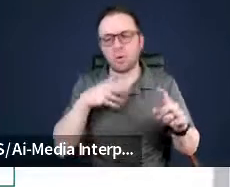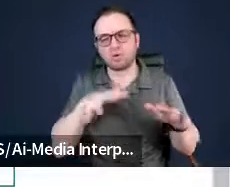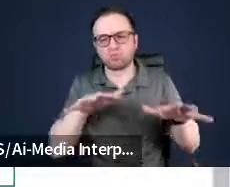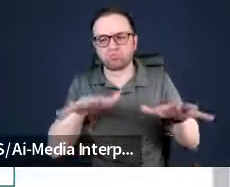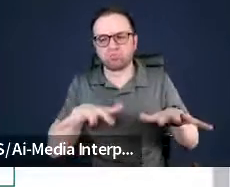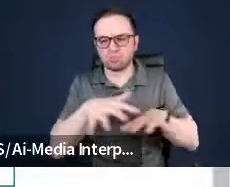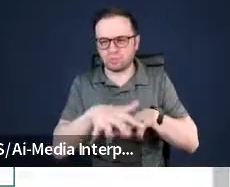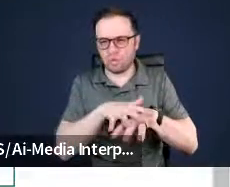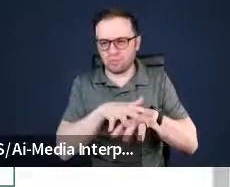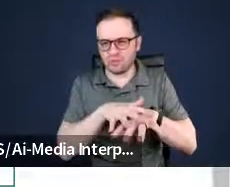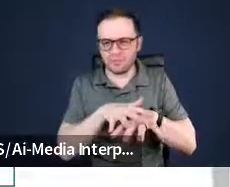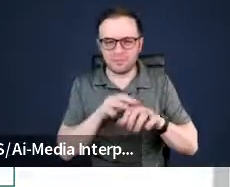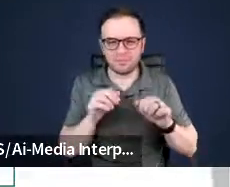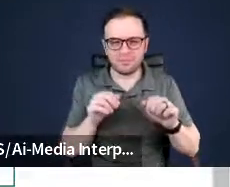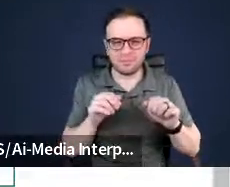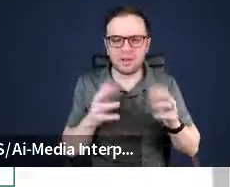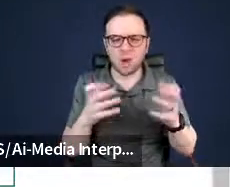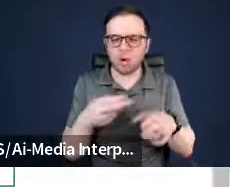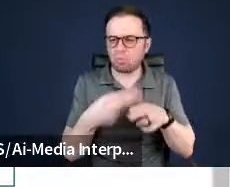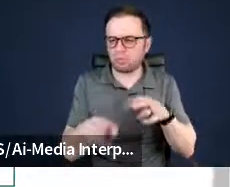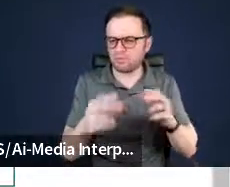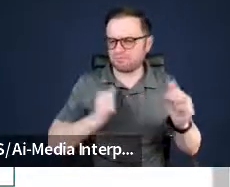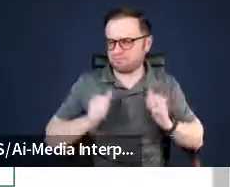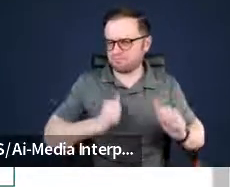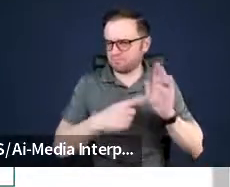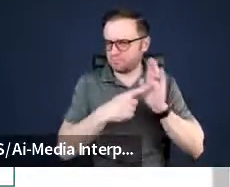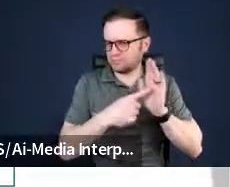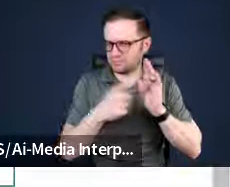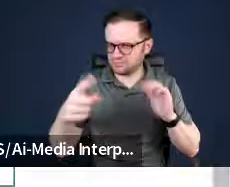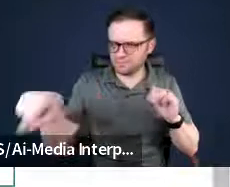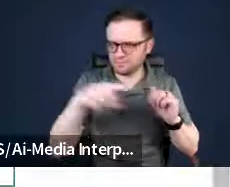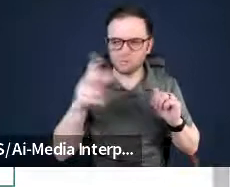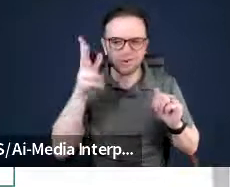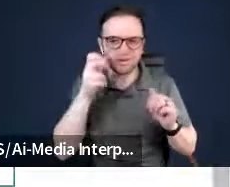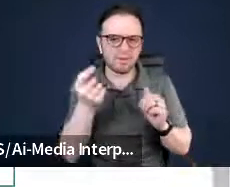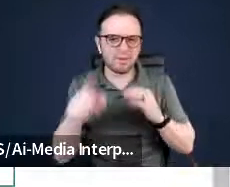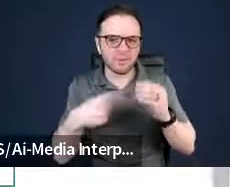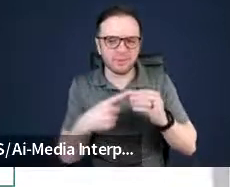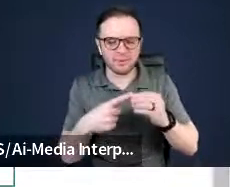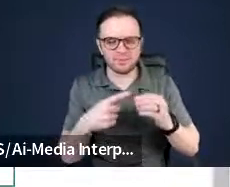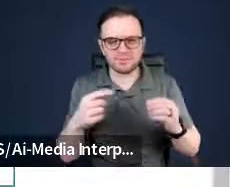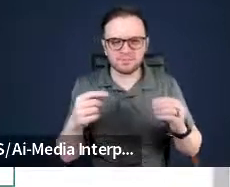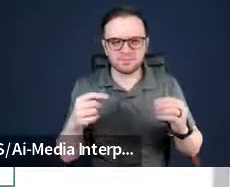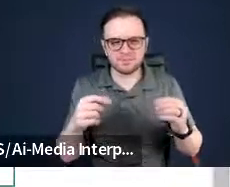everybody in the audience can understand what is happening but I wanted to take a moment and demonstrate